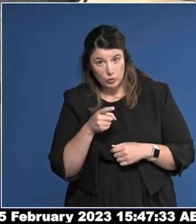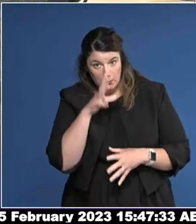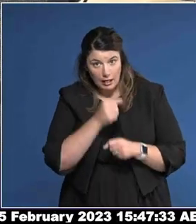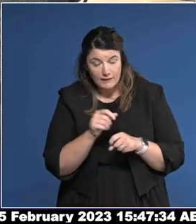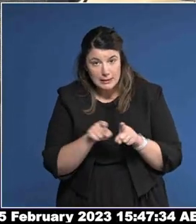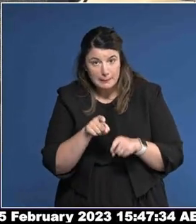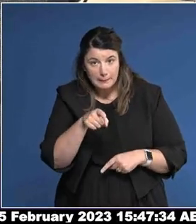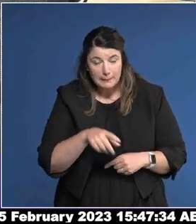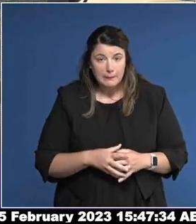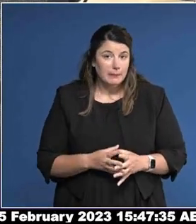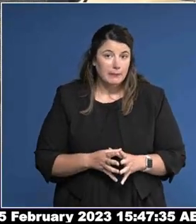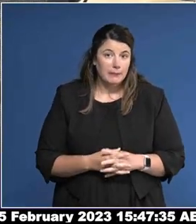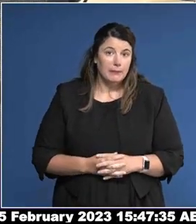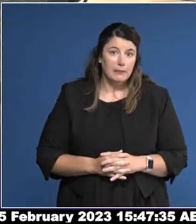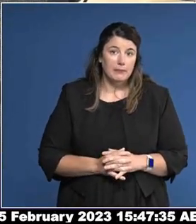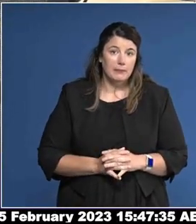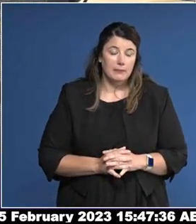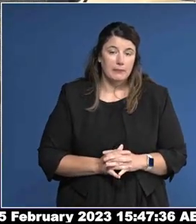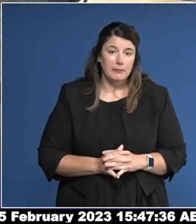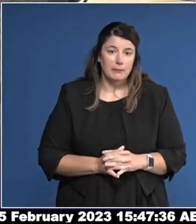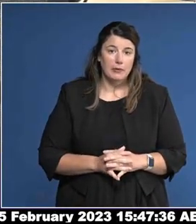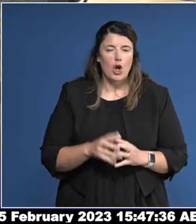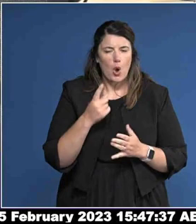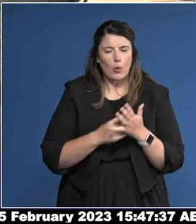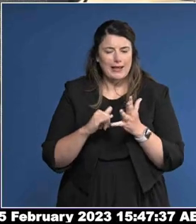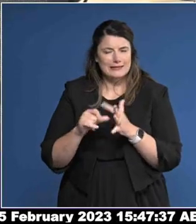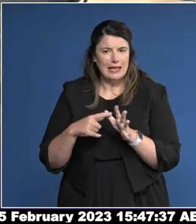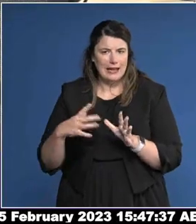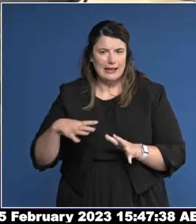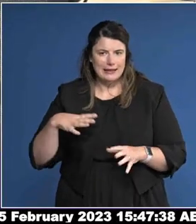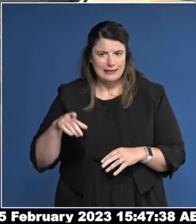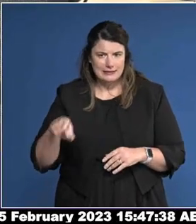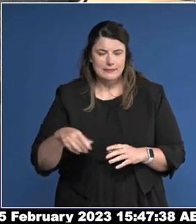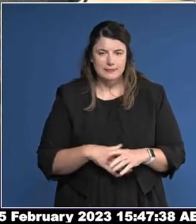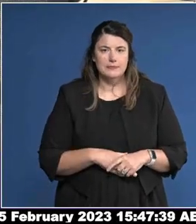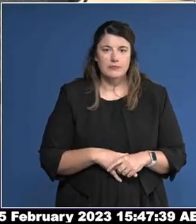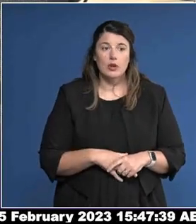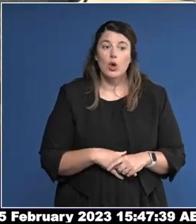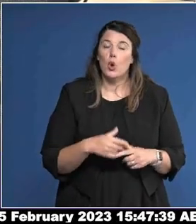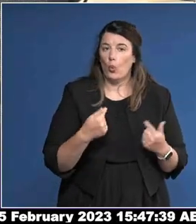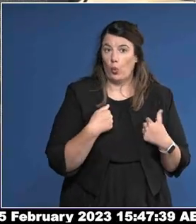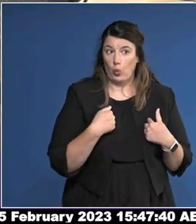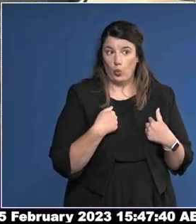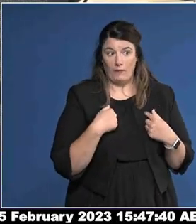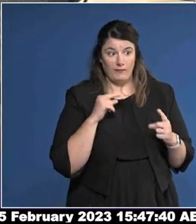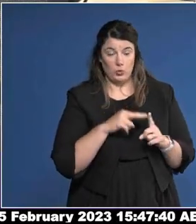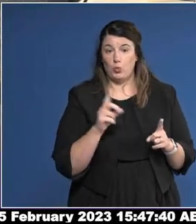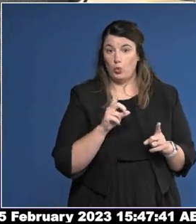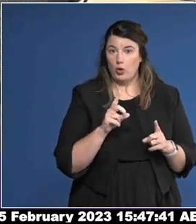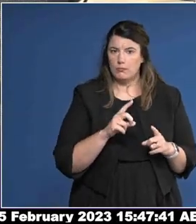Our guidance is that we think it is good practice to have service agreements